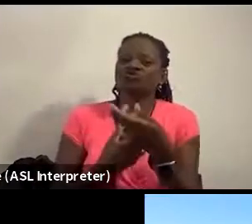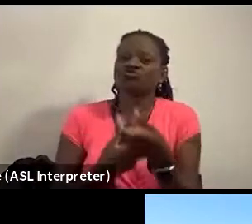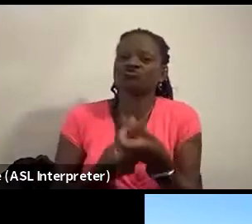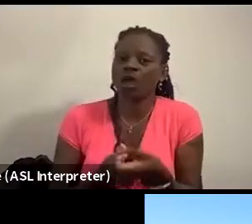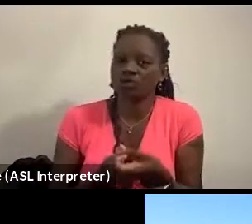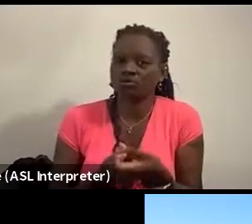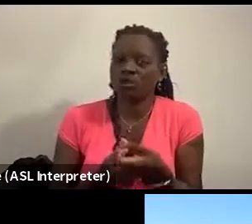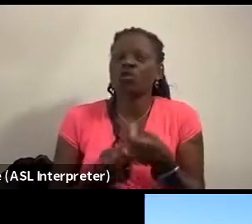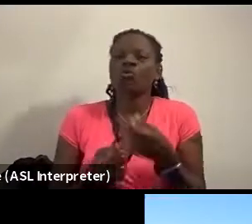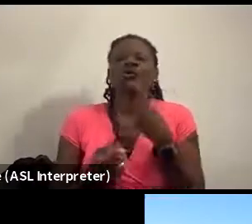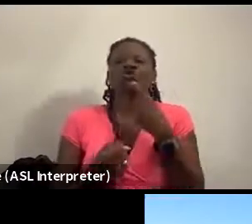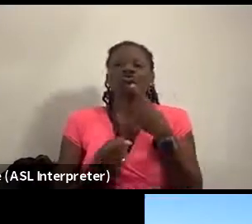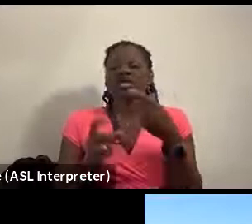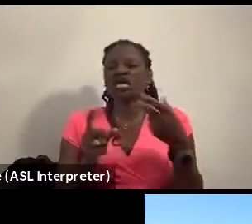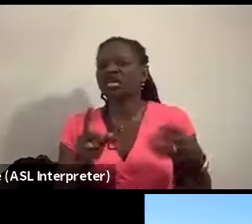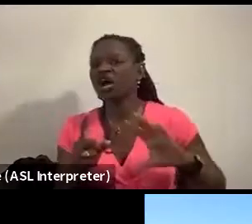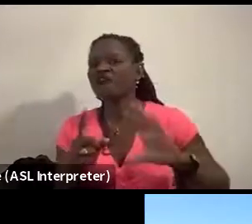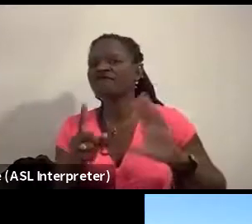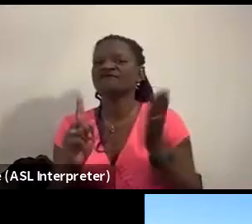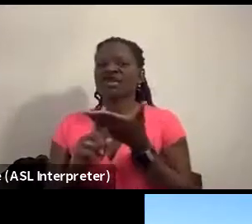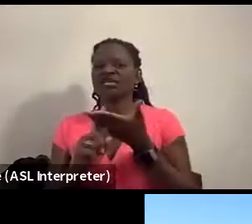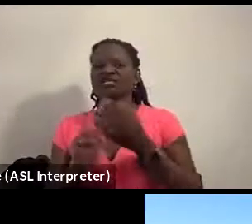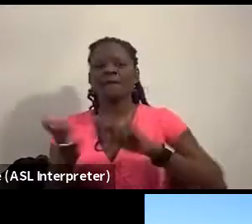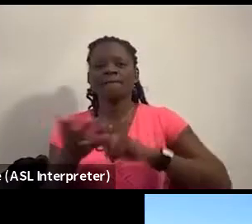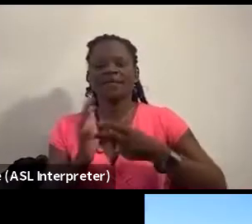And I actually feel like when we sort of align on an intention of